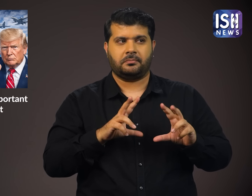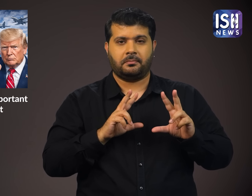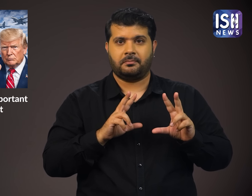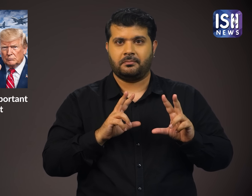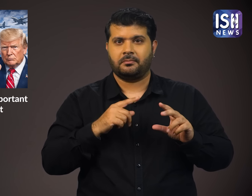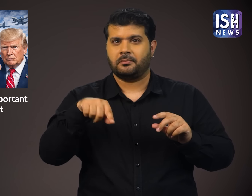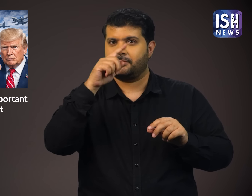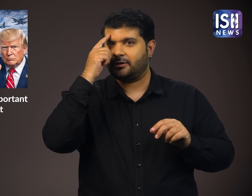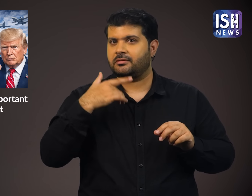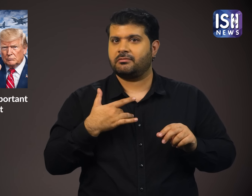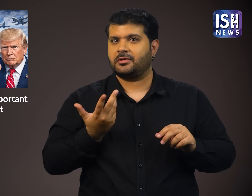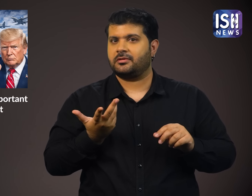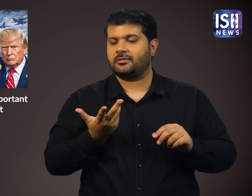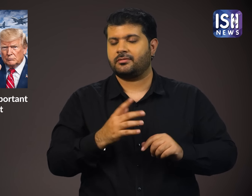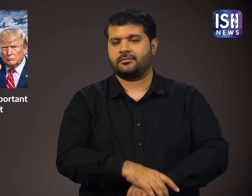Remarkable foresight. What’s your take?